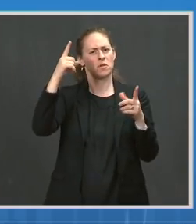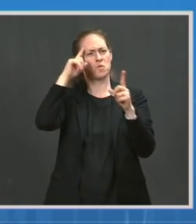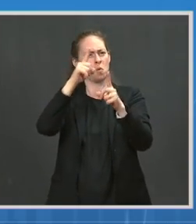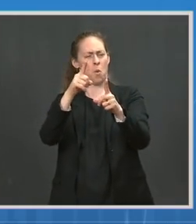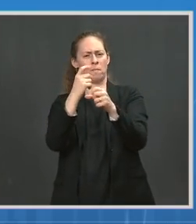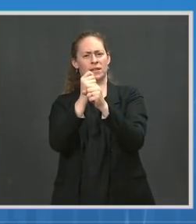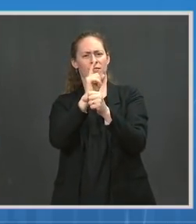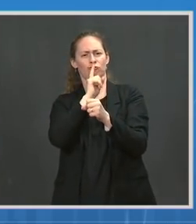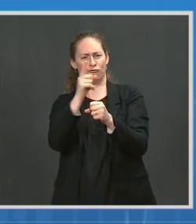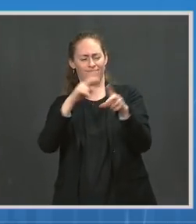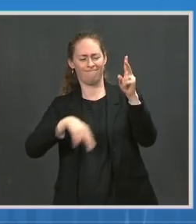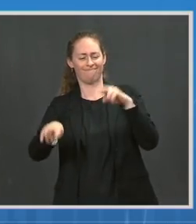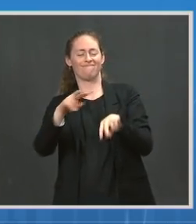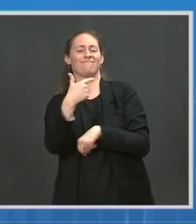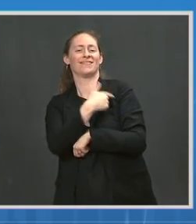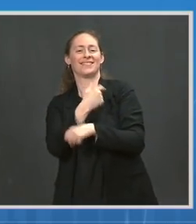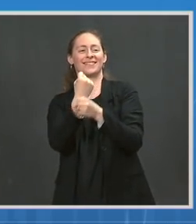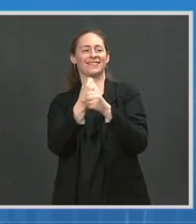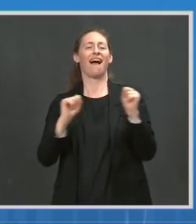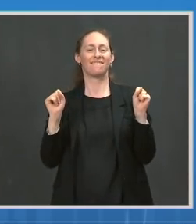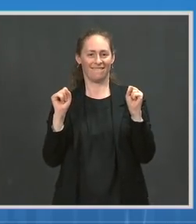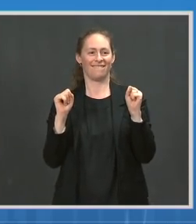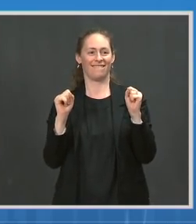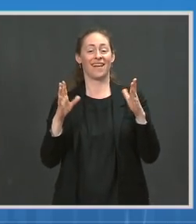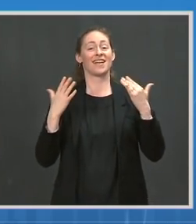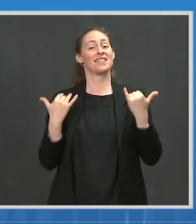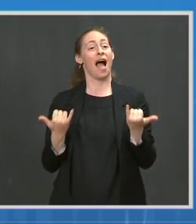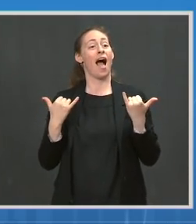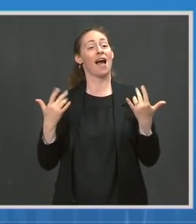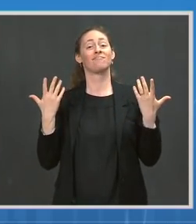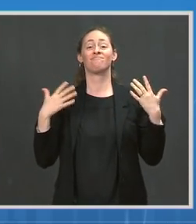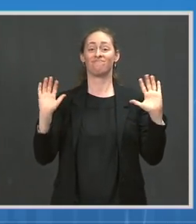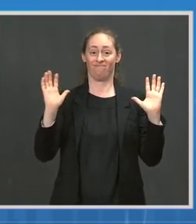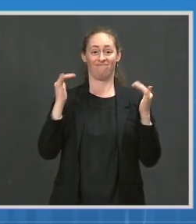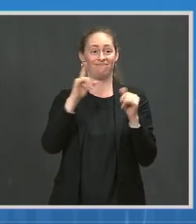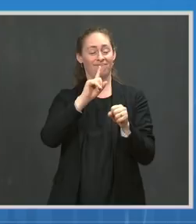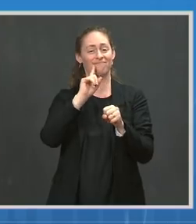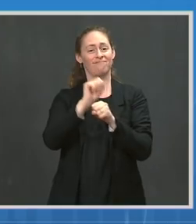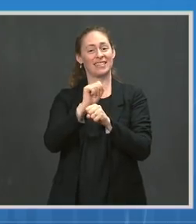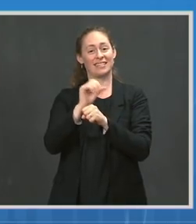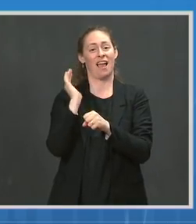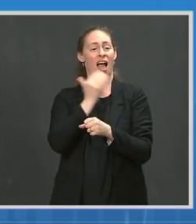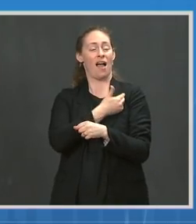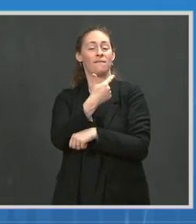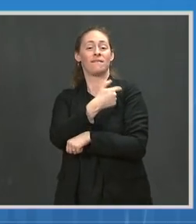As a result, our vaccination program is now humming and it's even accelerating.